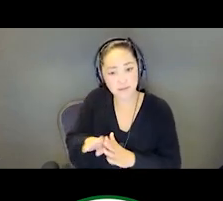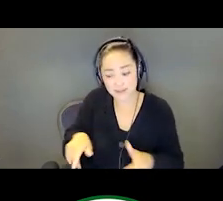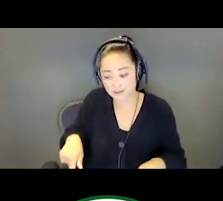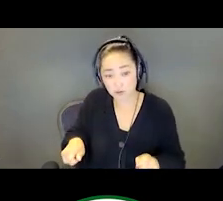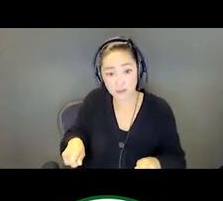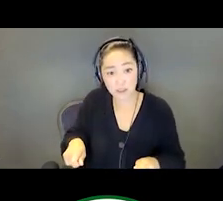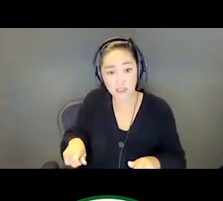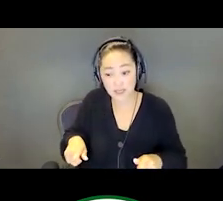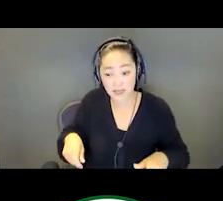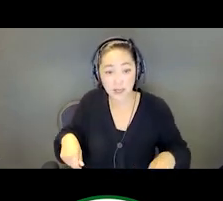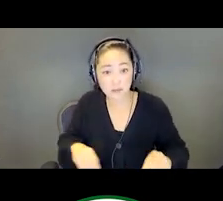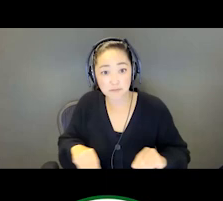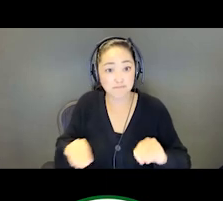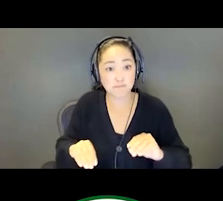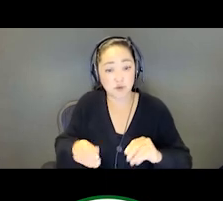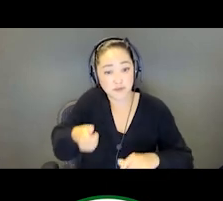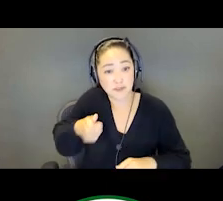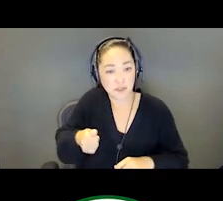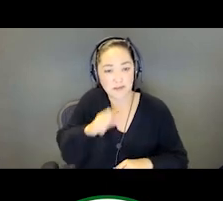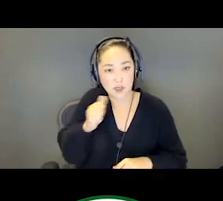and maneuver themselves.